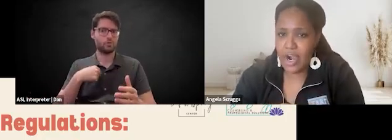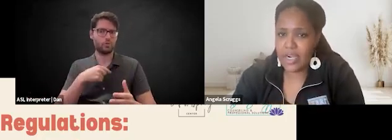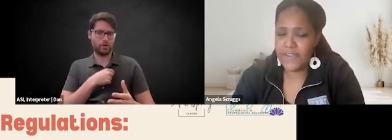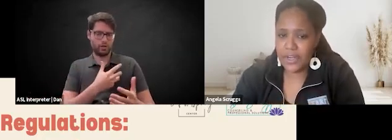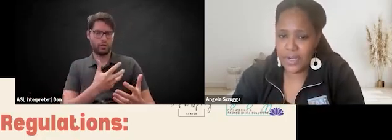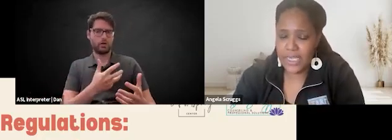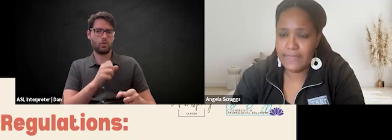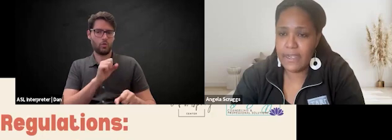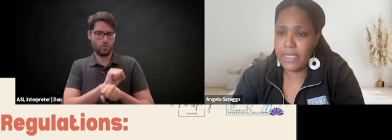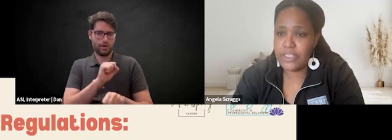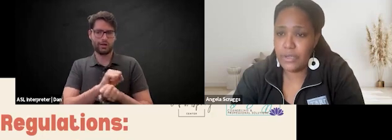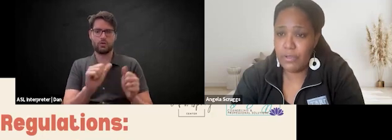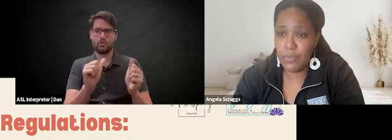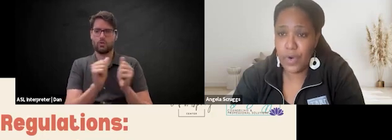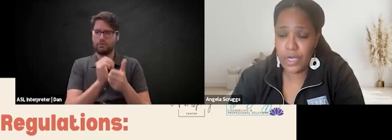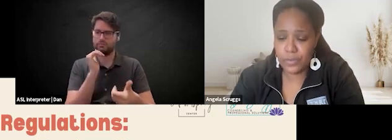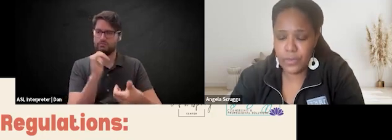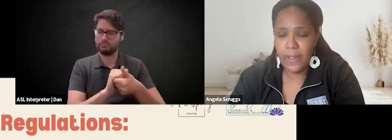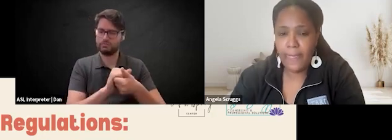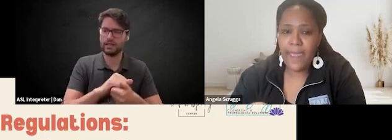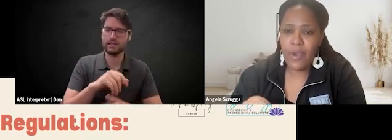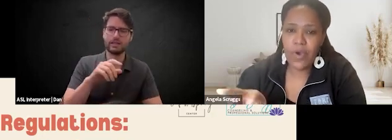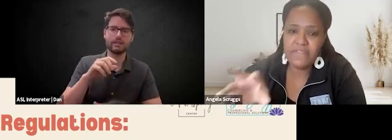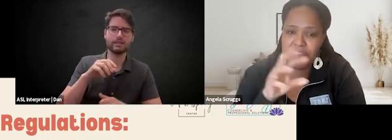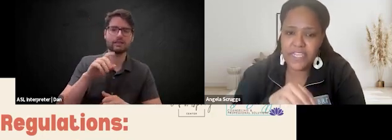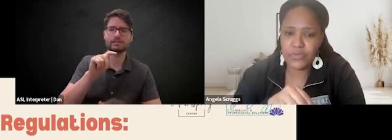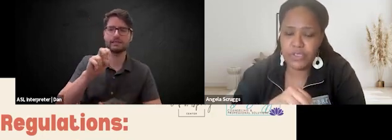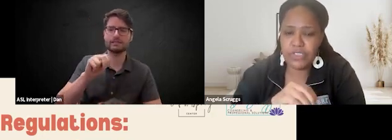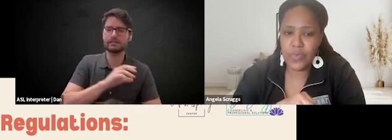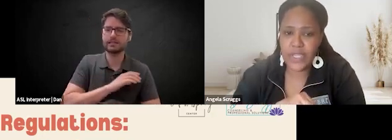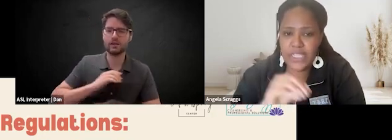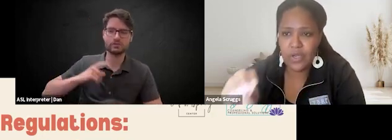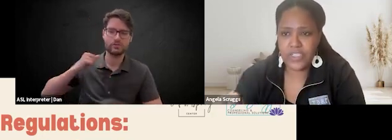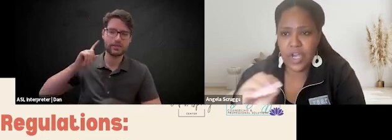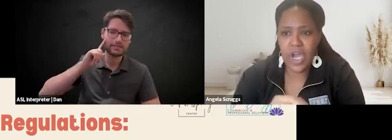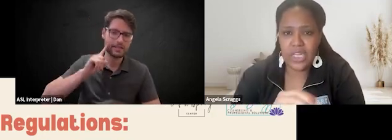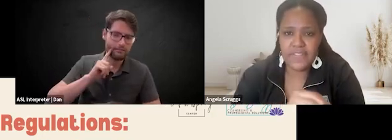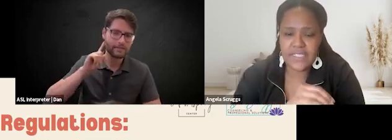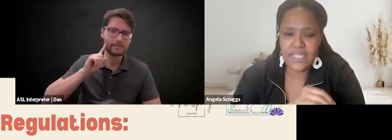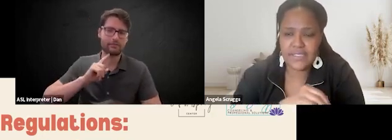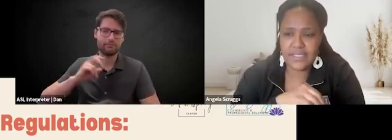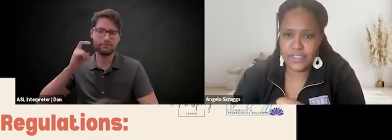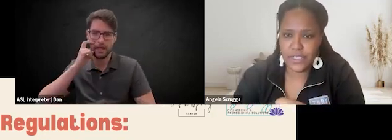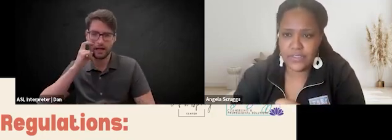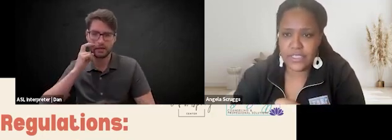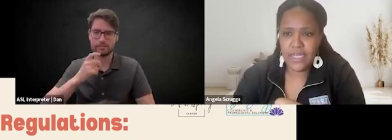and Hard of Hearing in their mental health work group. And one of the things we're doing is going to all of the six centers--